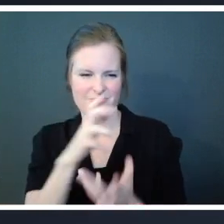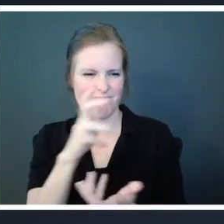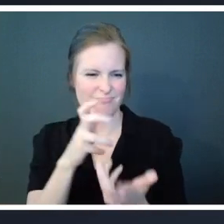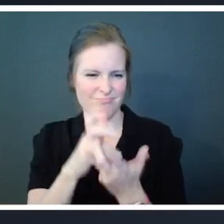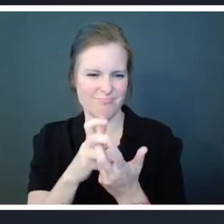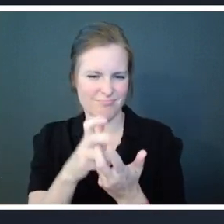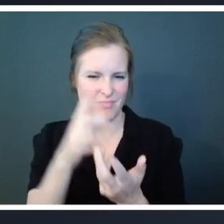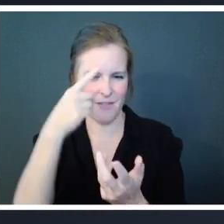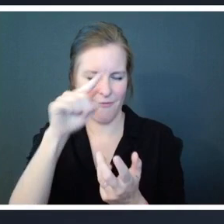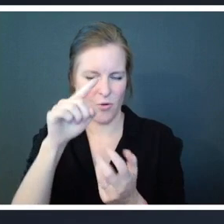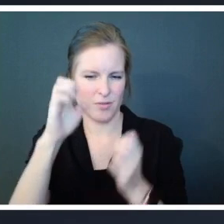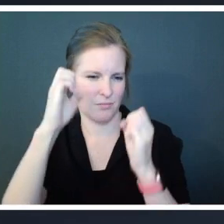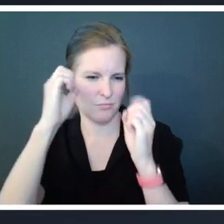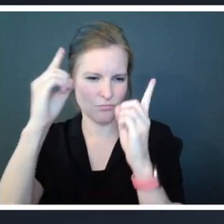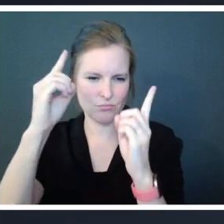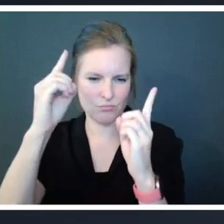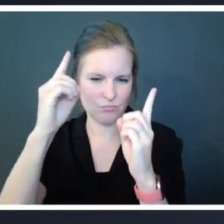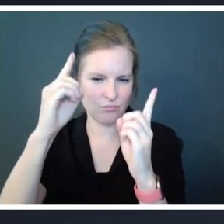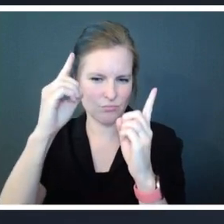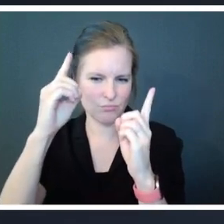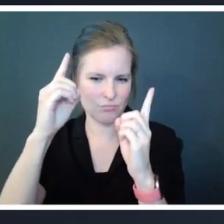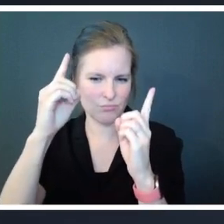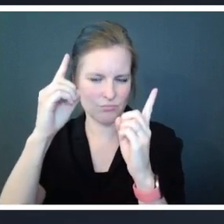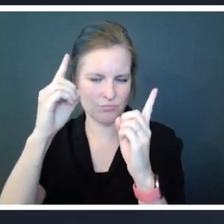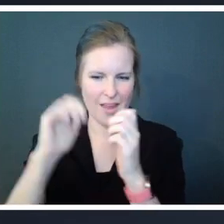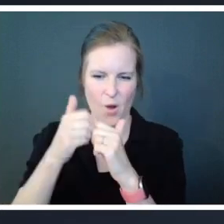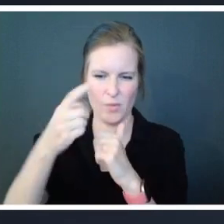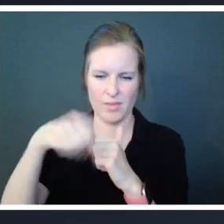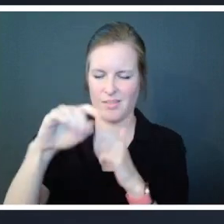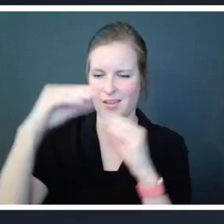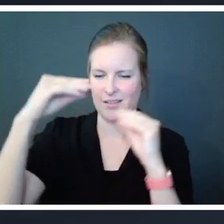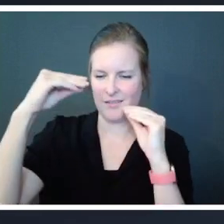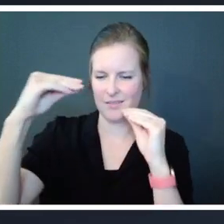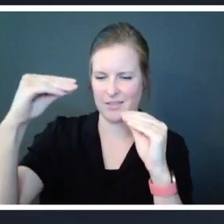because I don't think that's how most of you teach, right? Like, I don't think that's how